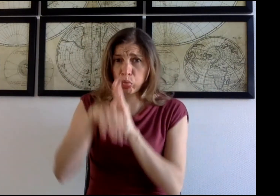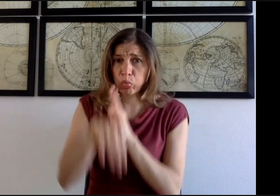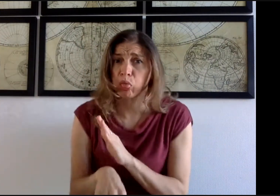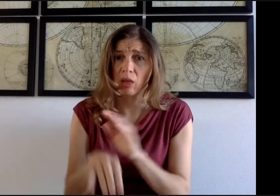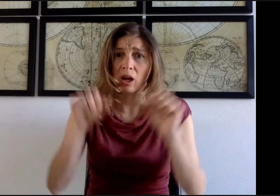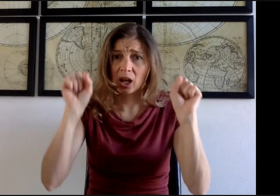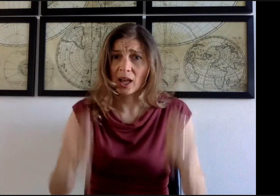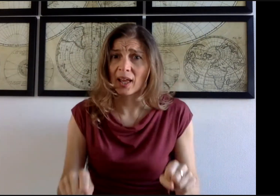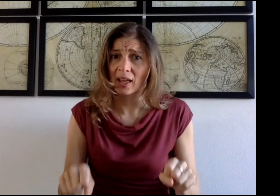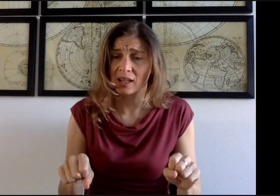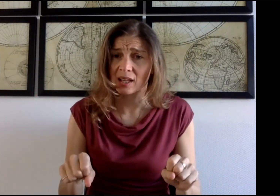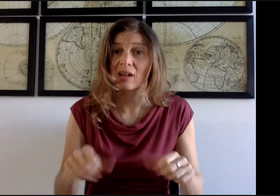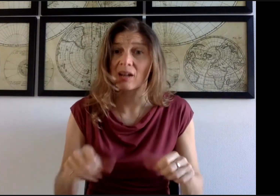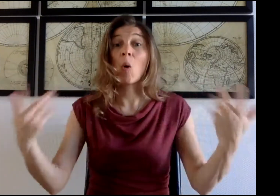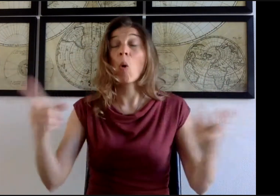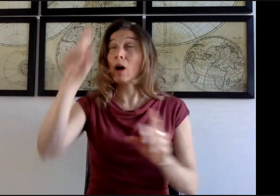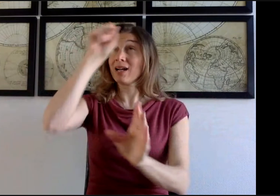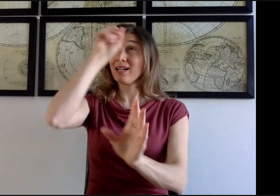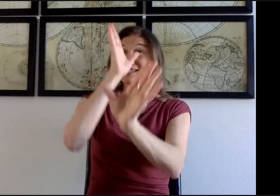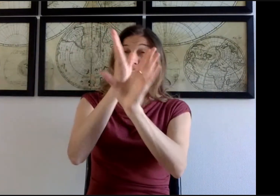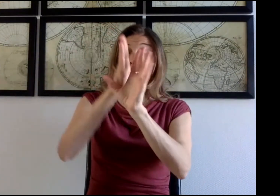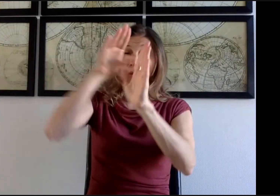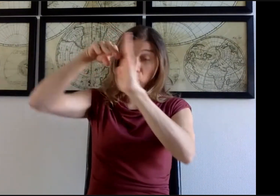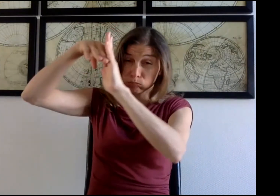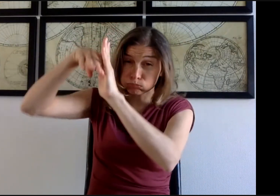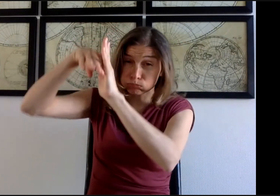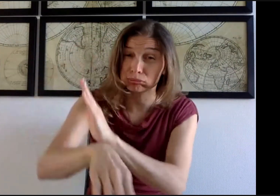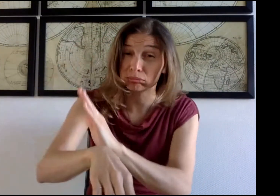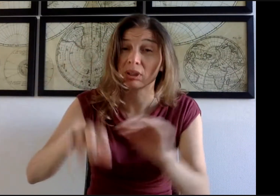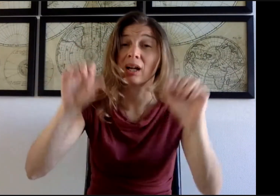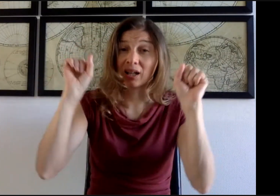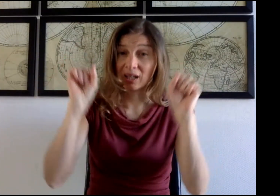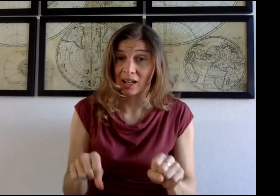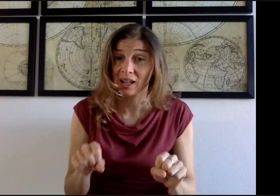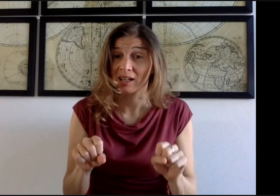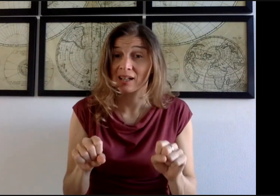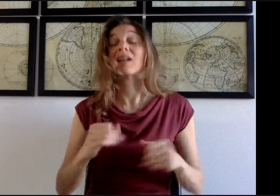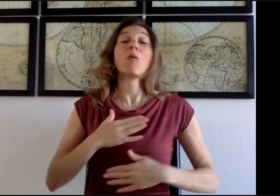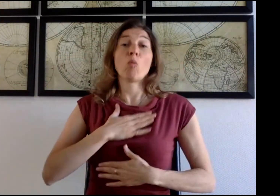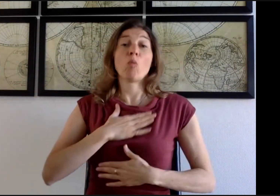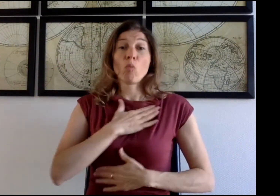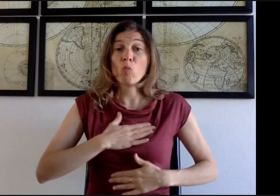and their psychological and emotional well-being,